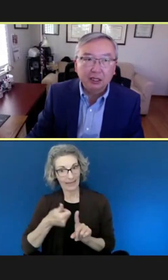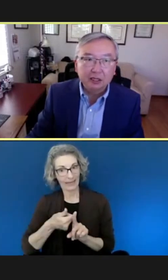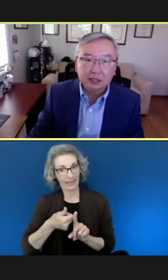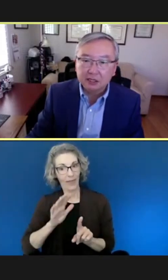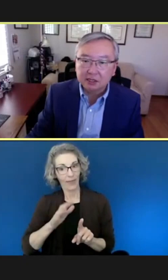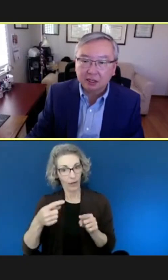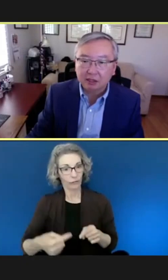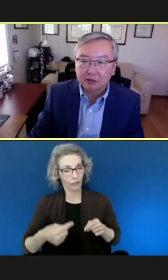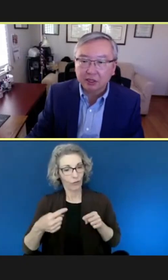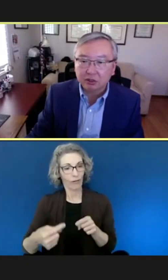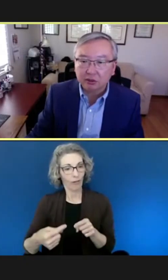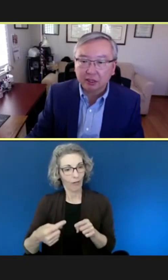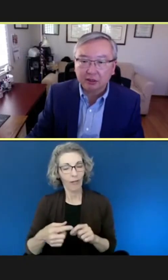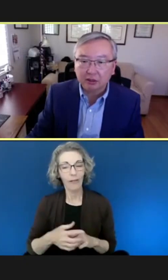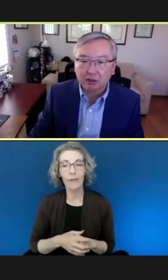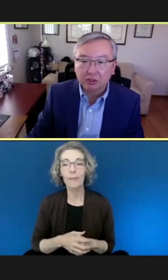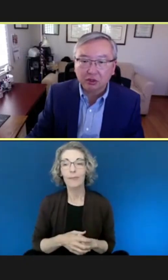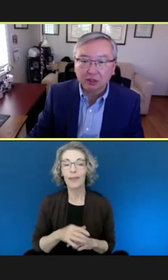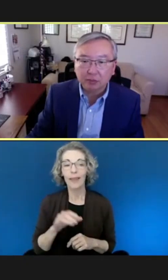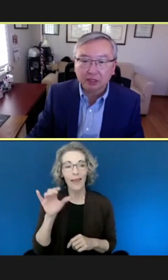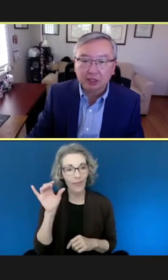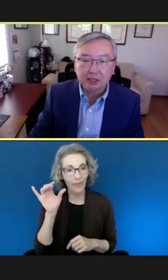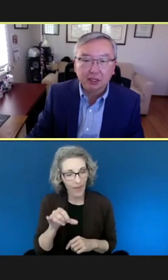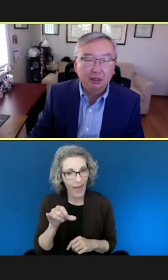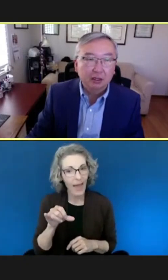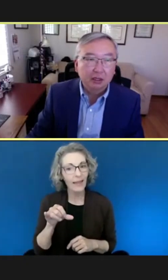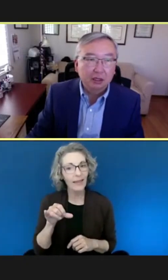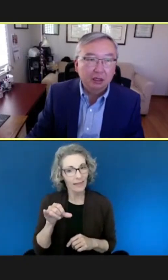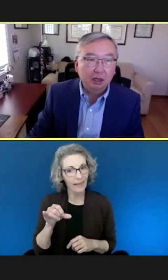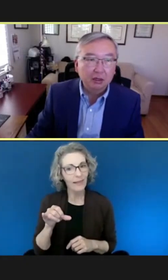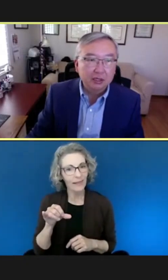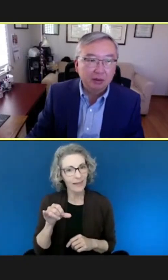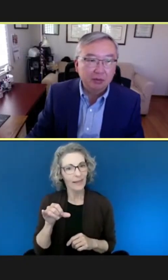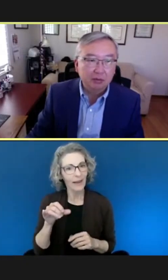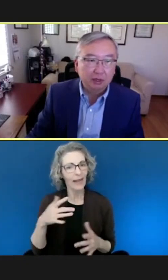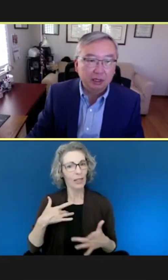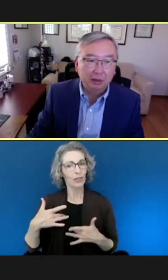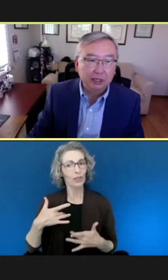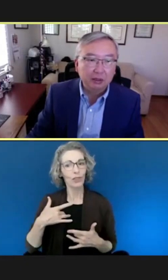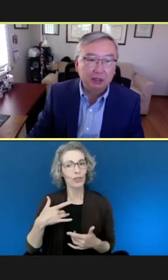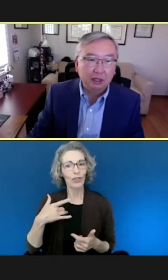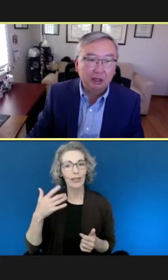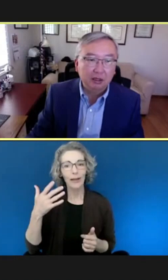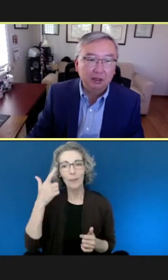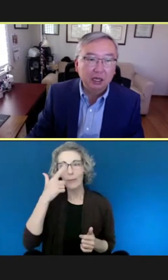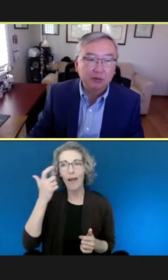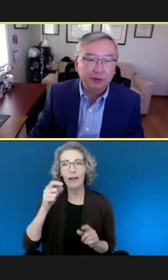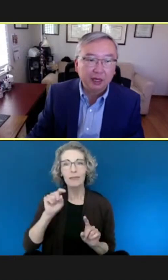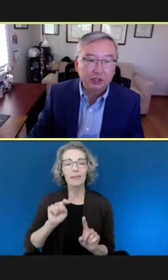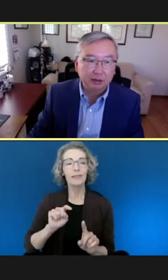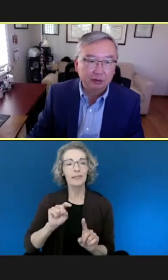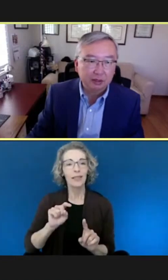And this is especially concerning because, autism, I mean camouflaging,